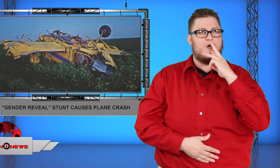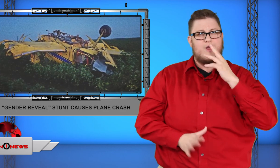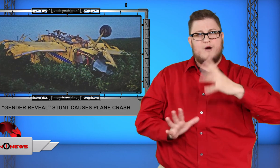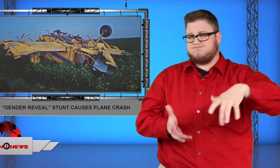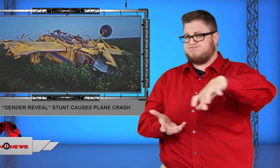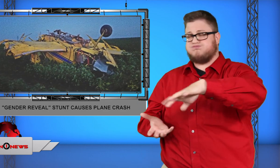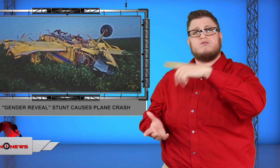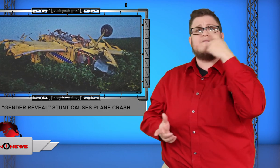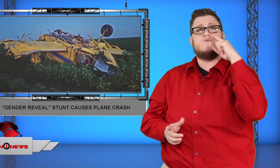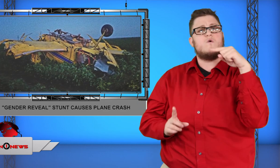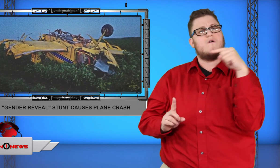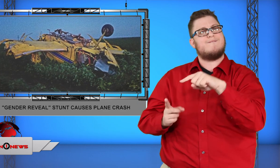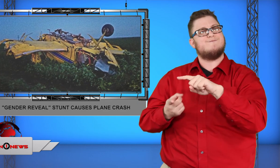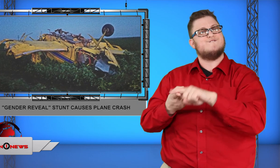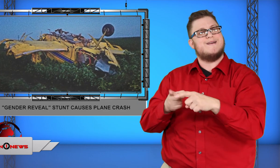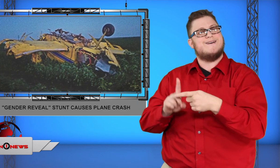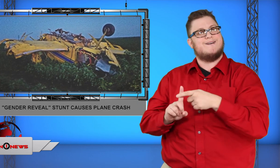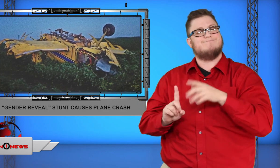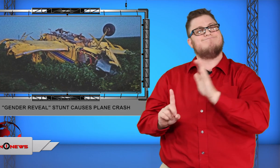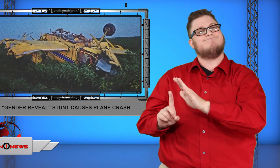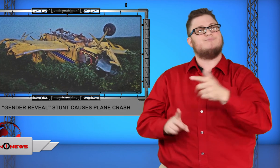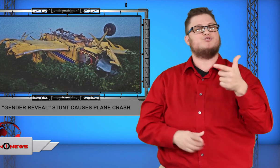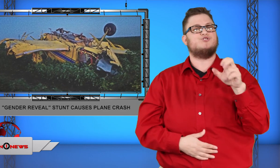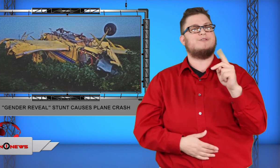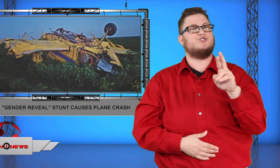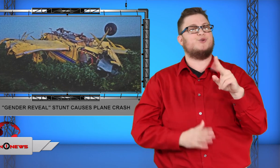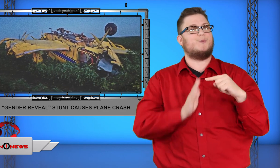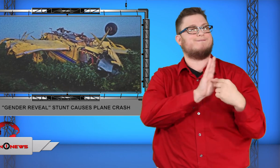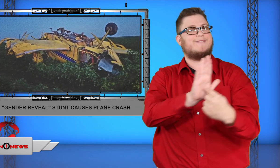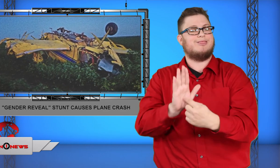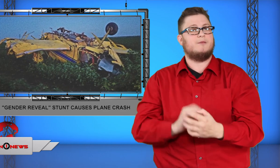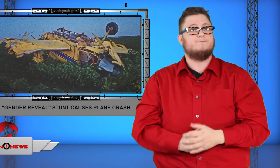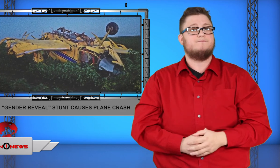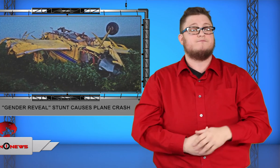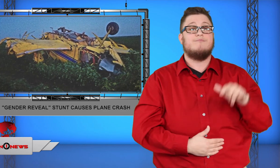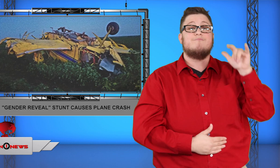of pink water for a friend's gender reveal.